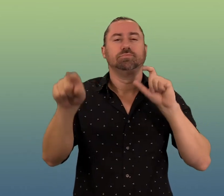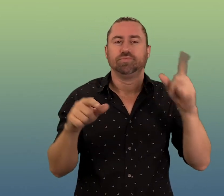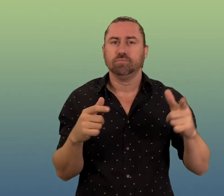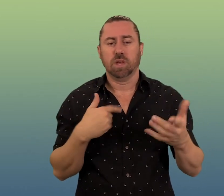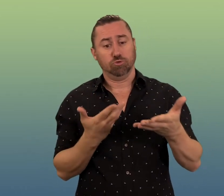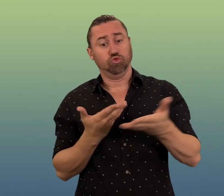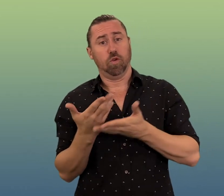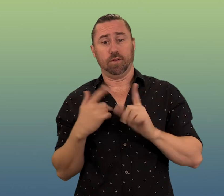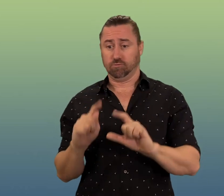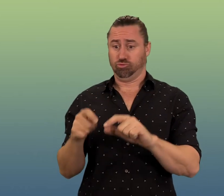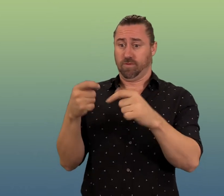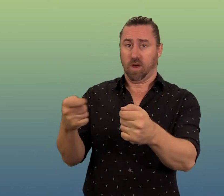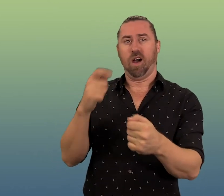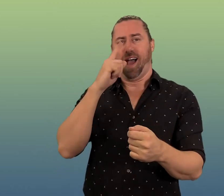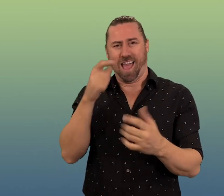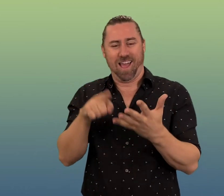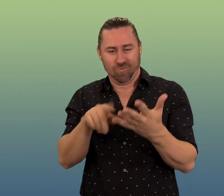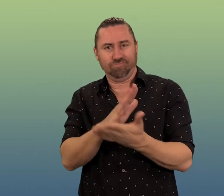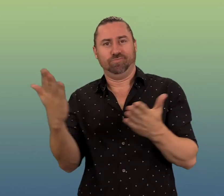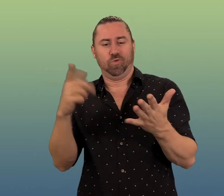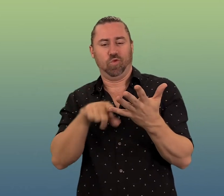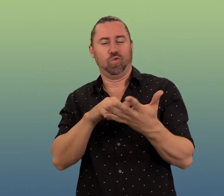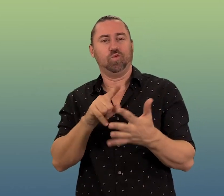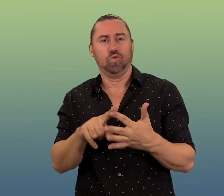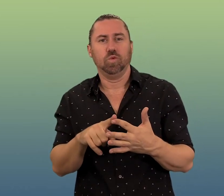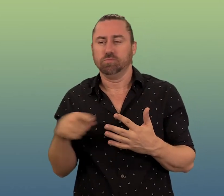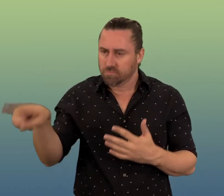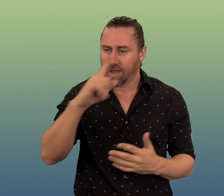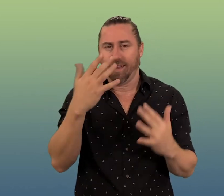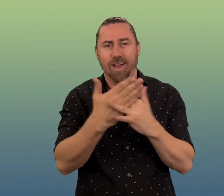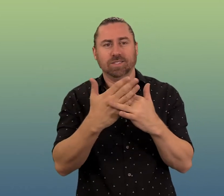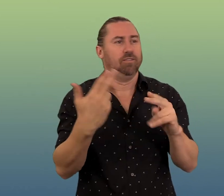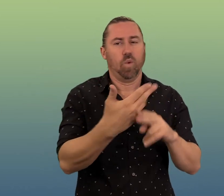It means having services that are functional and designed to allow access for all.